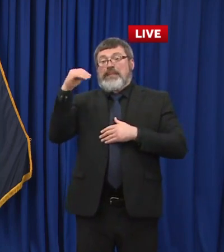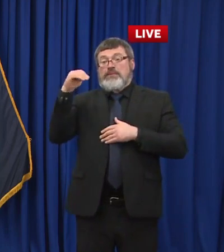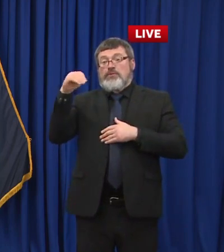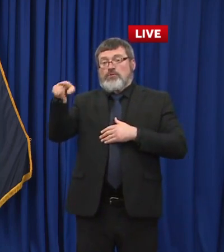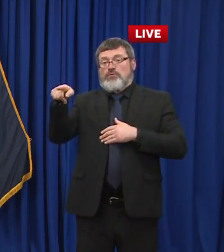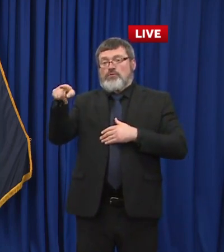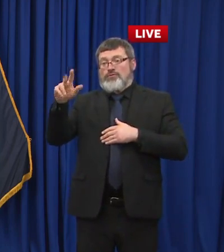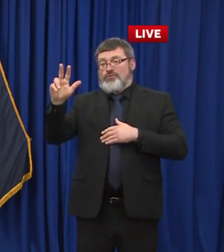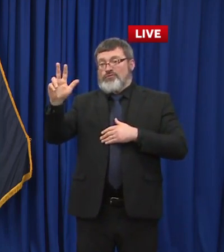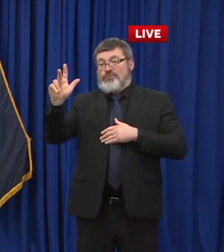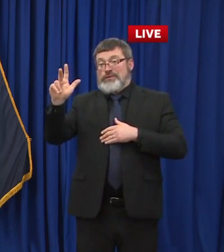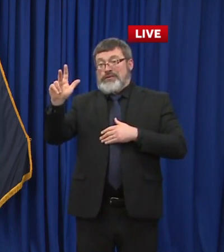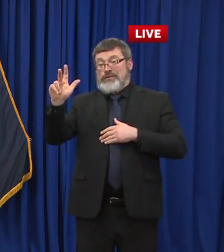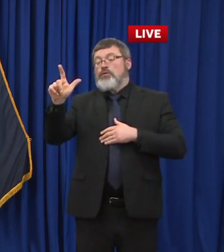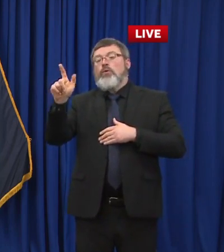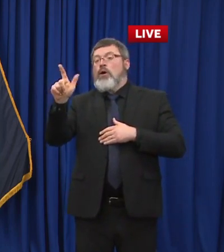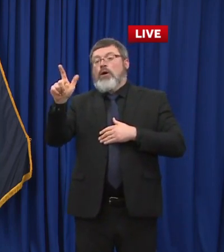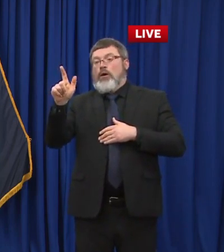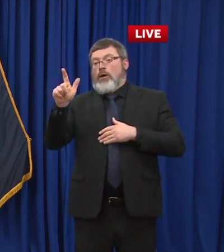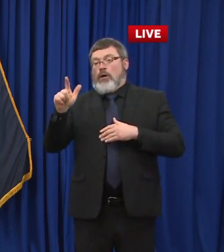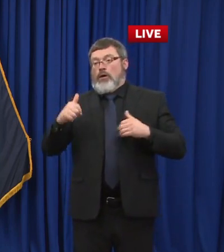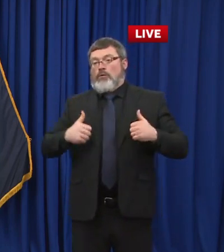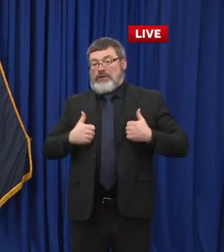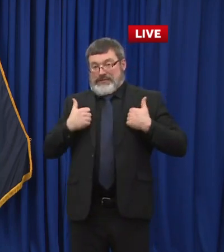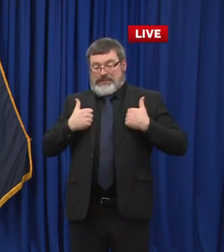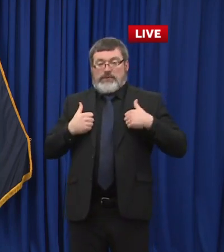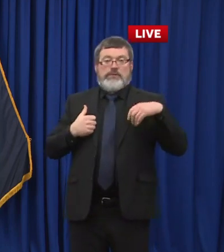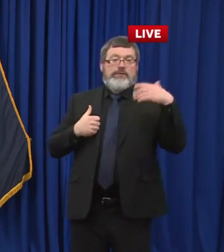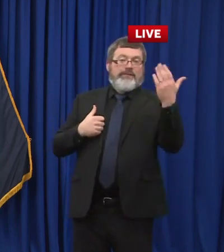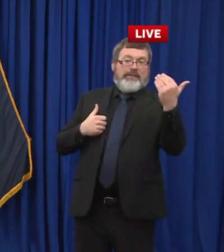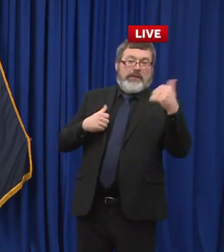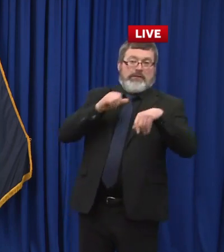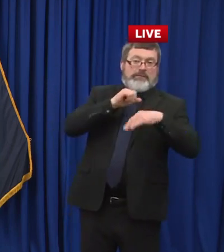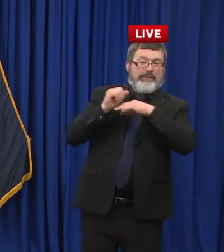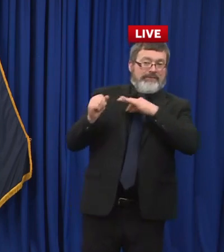HANOVER TERRACE HAS 21 RESIDENTS AND 15 STAFF.